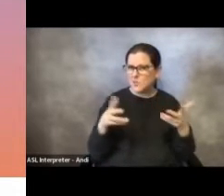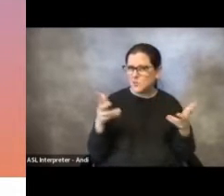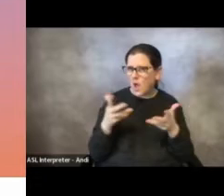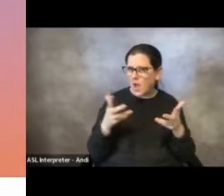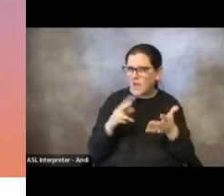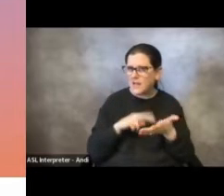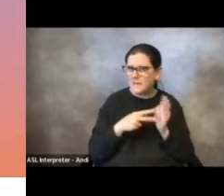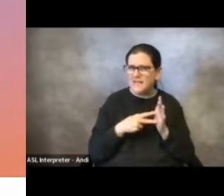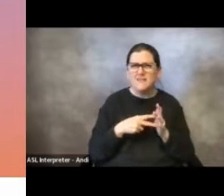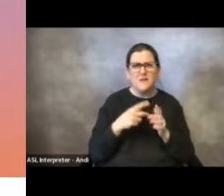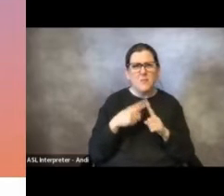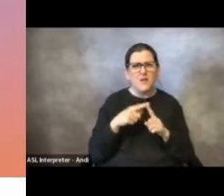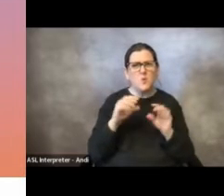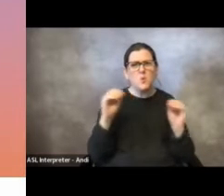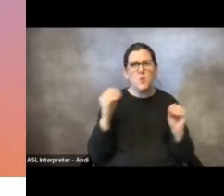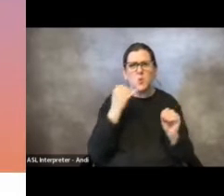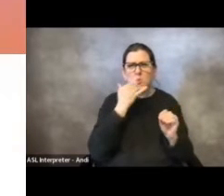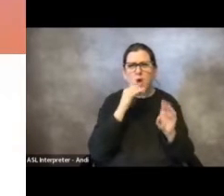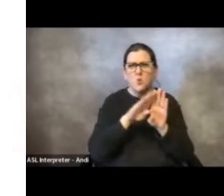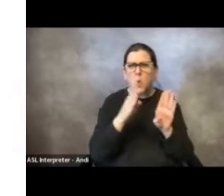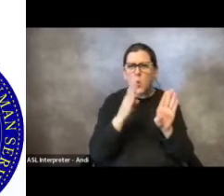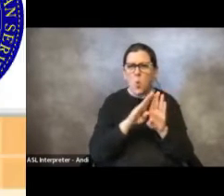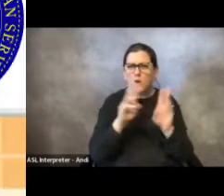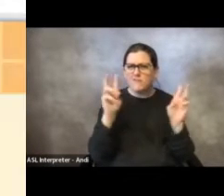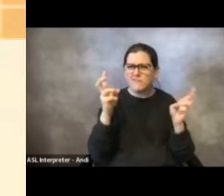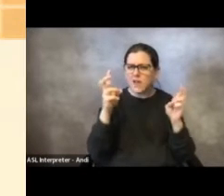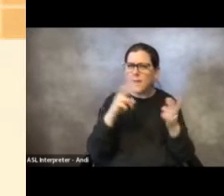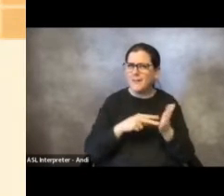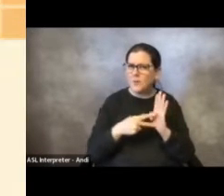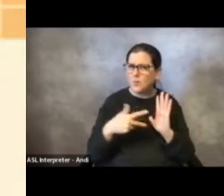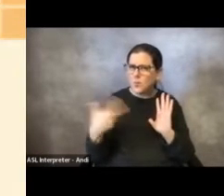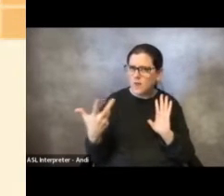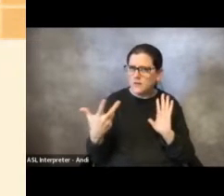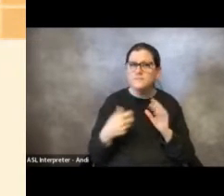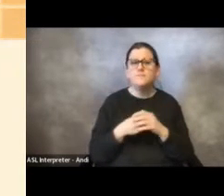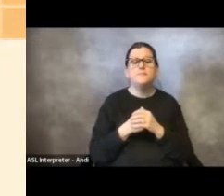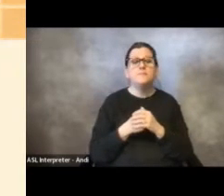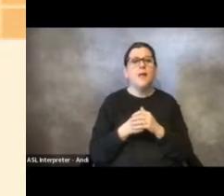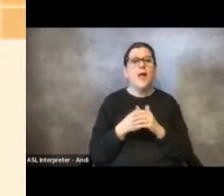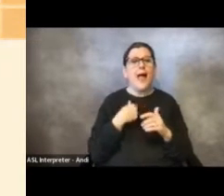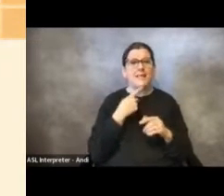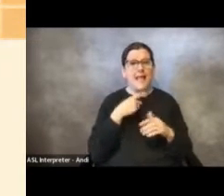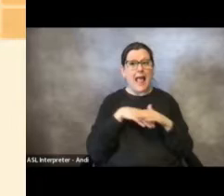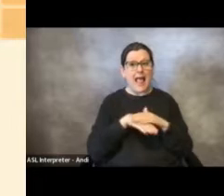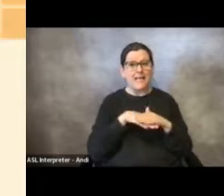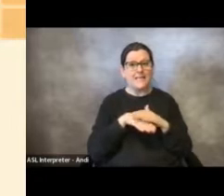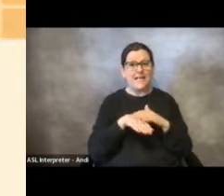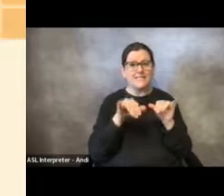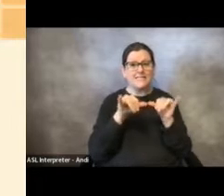Wrong Door? All right, so go to the next slide. So when I say access system, or say access